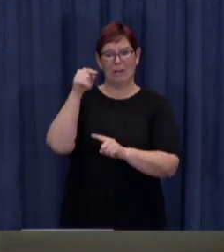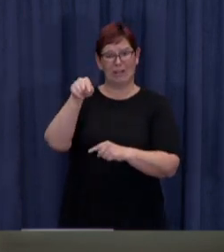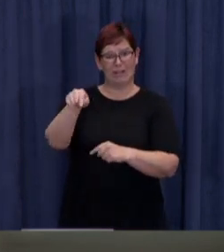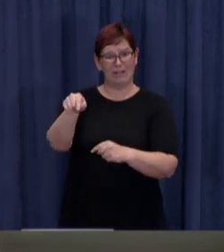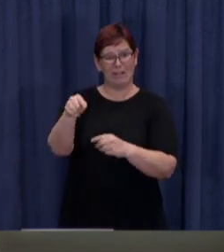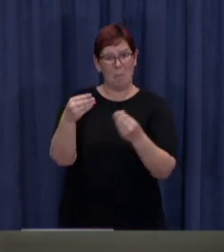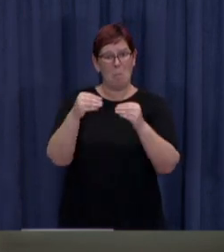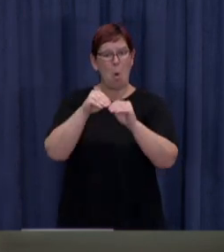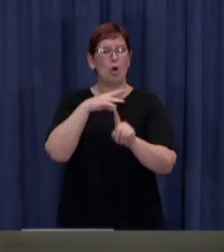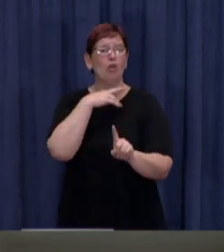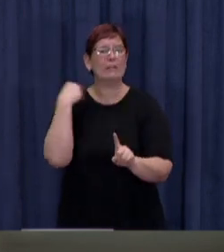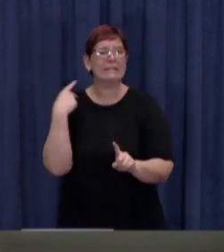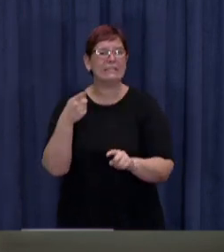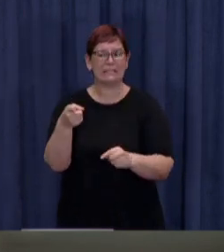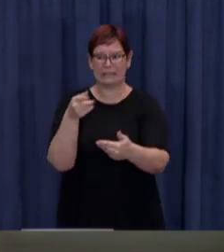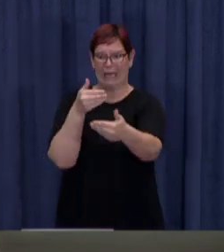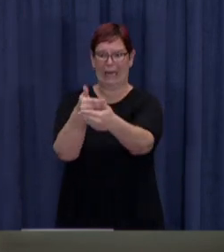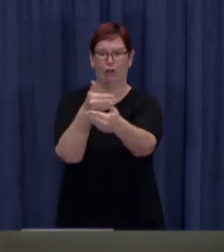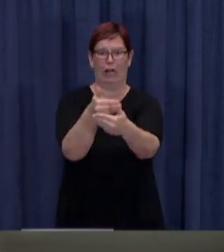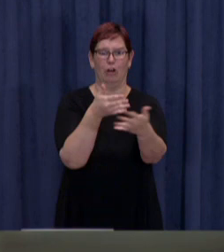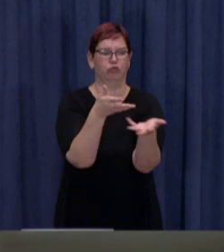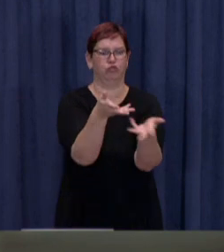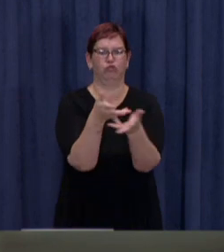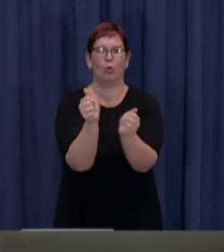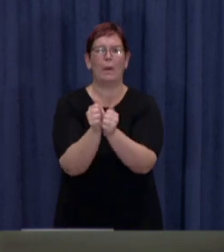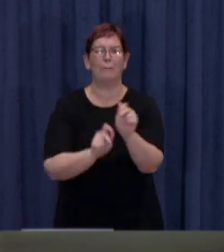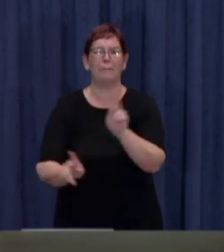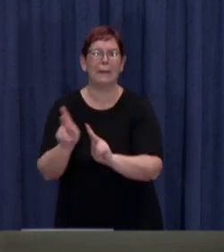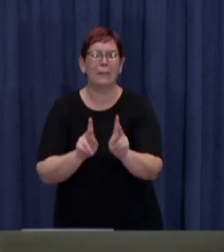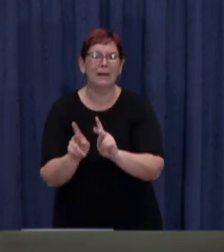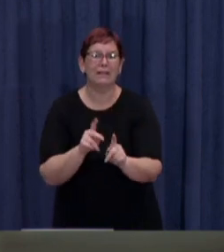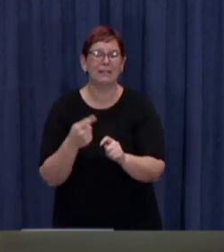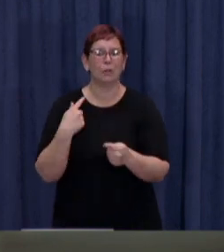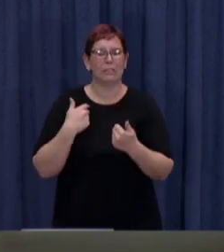collectively together is to get behind this effort to wipe this thing out by